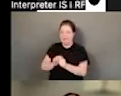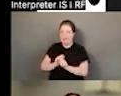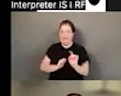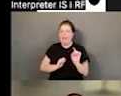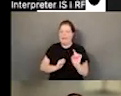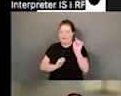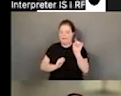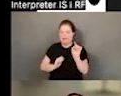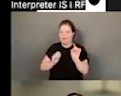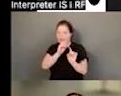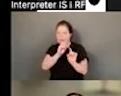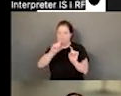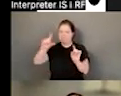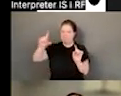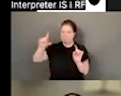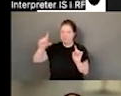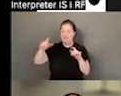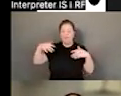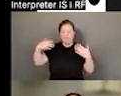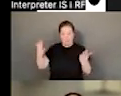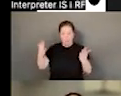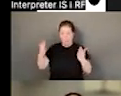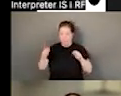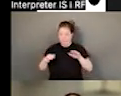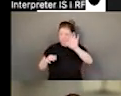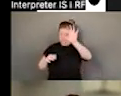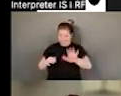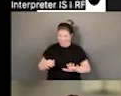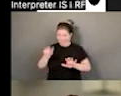that was placed together with a menu on the side of the main text.